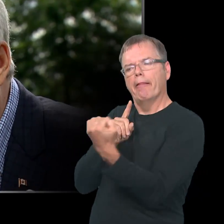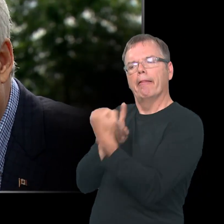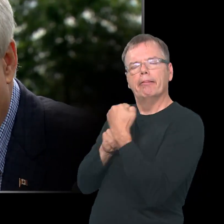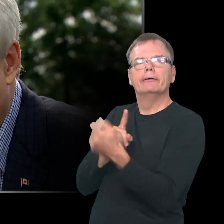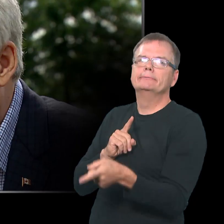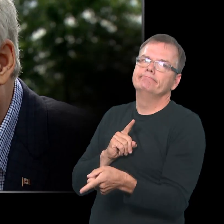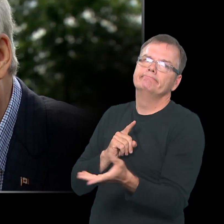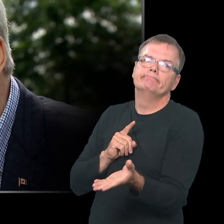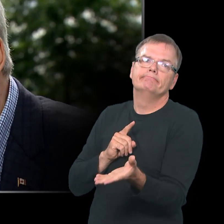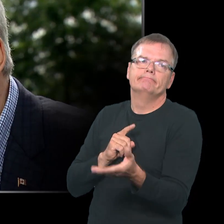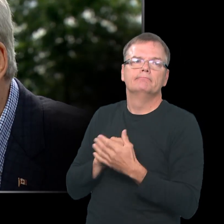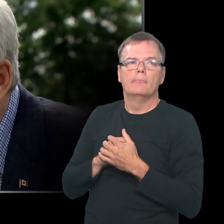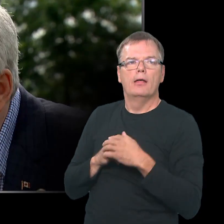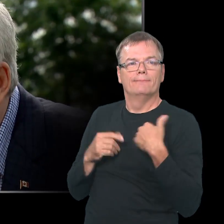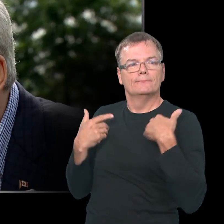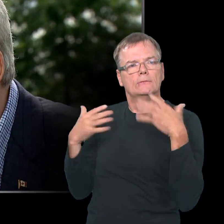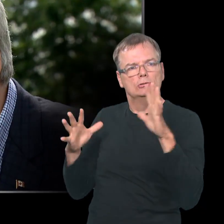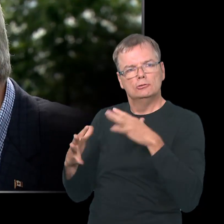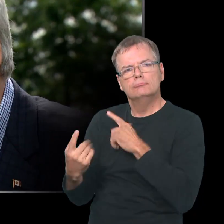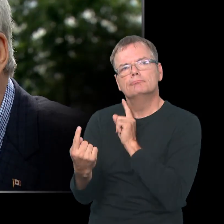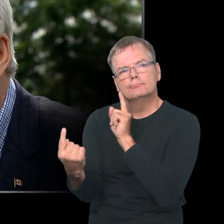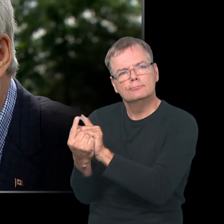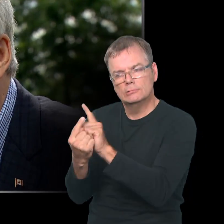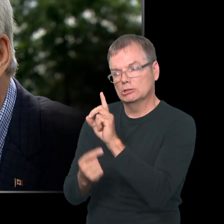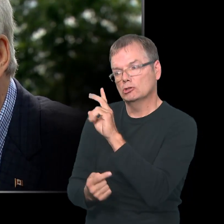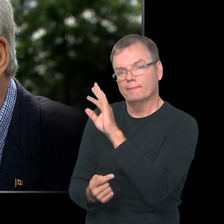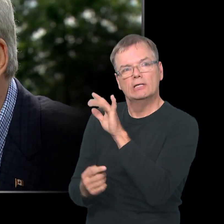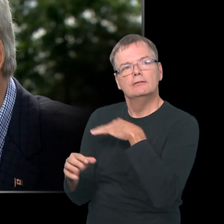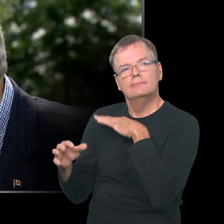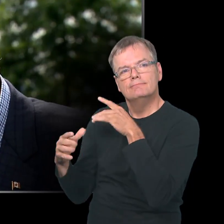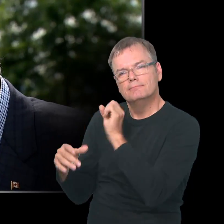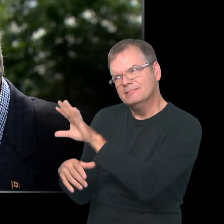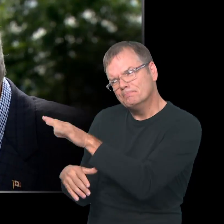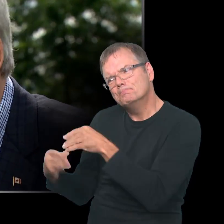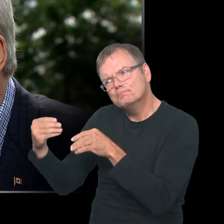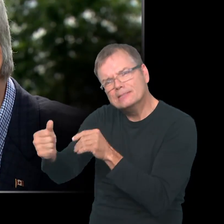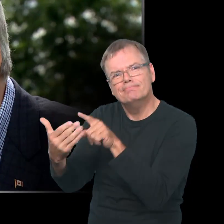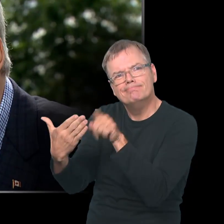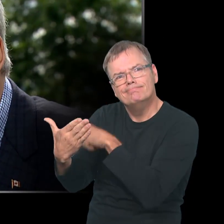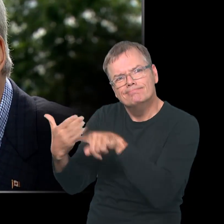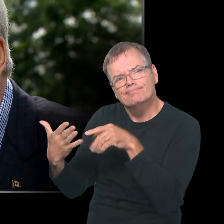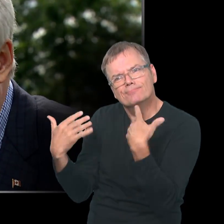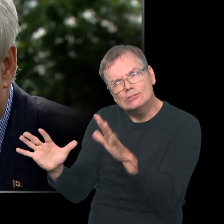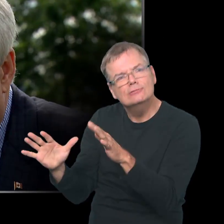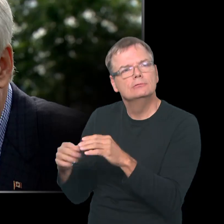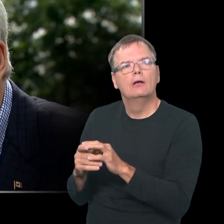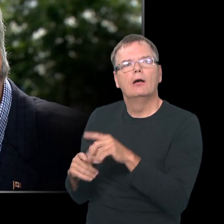for reasons that really only he can explain, he had decided to go on a different course. I had told Mr. Duffy he should repay his expenses,